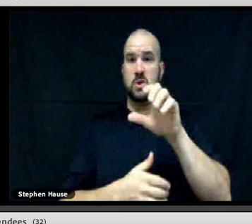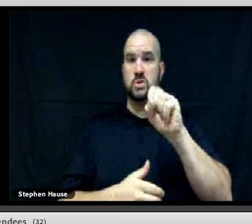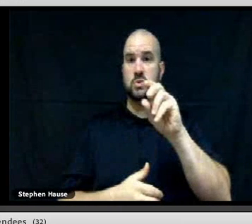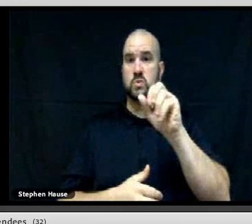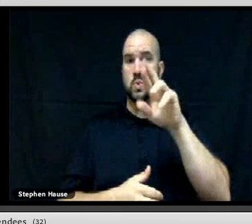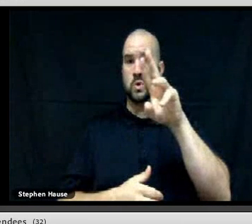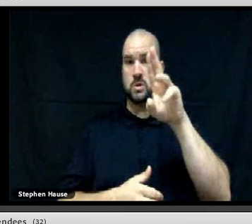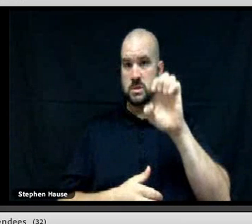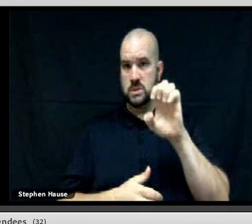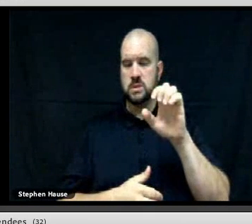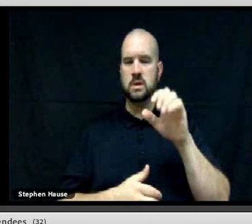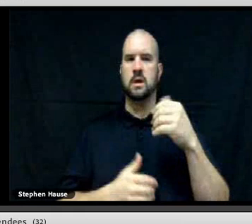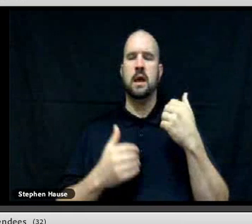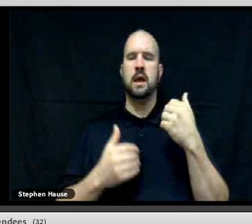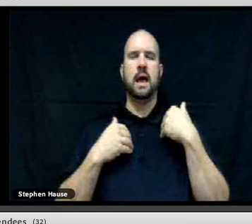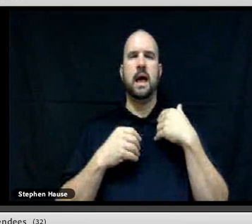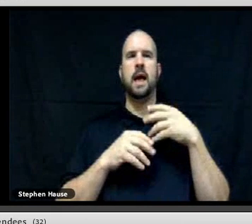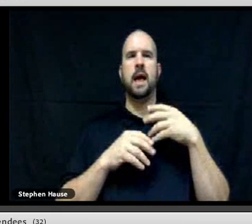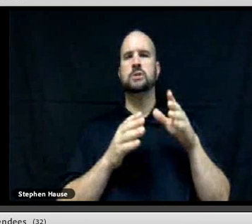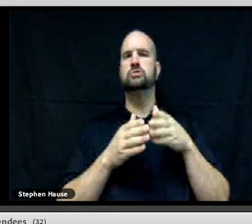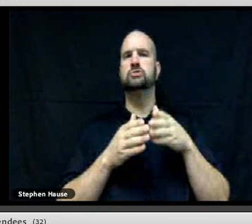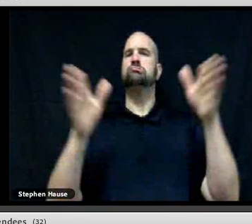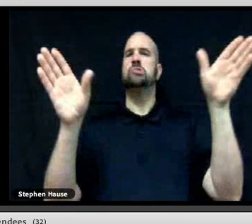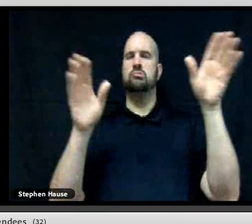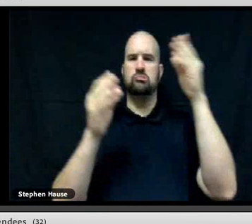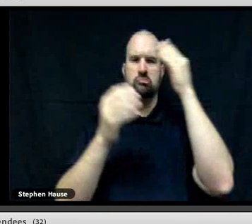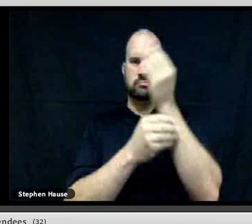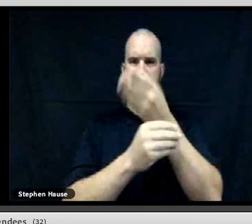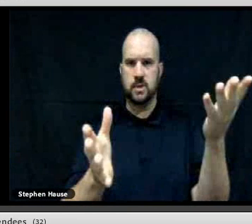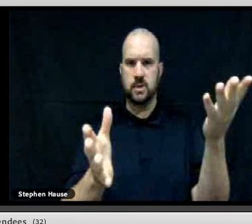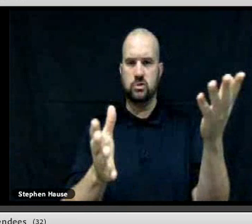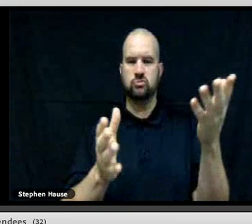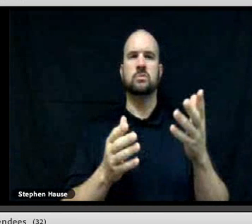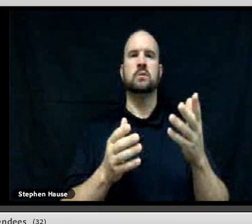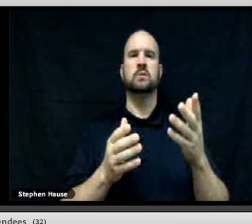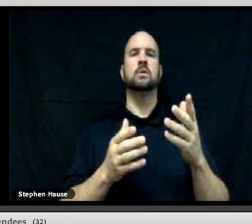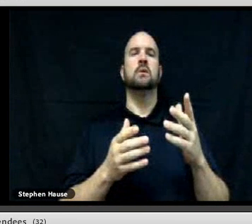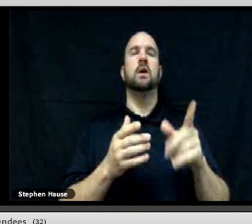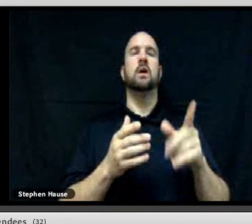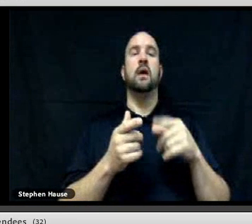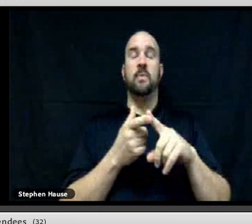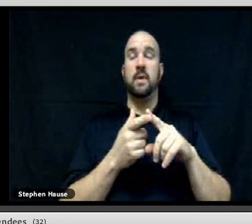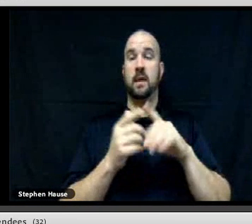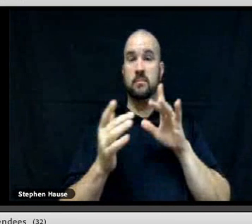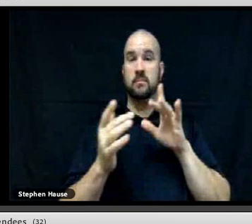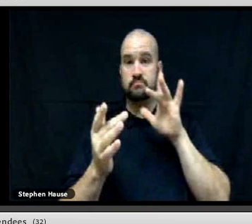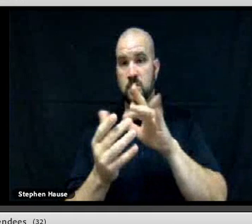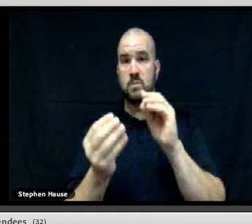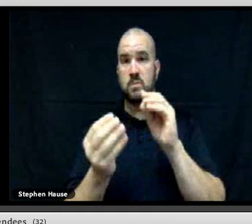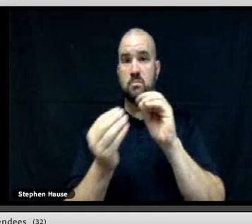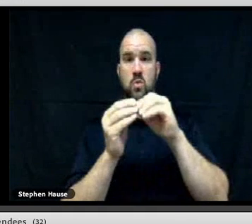10-to-15 primary resources, and links to related resources, as well as a teaching guide,